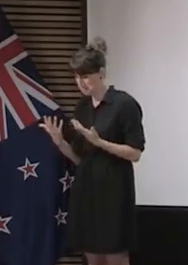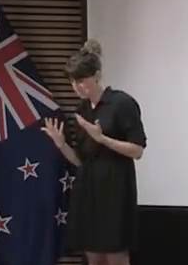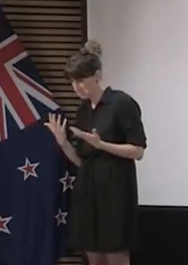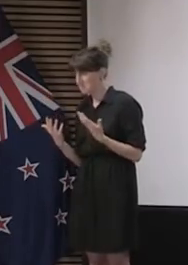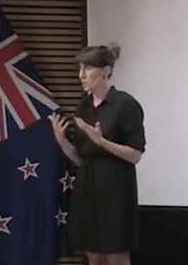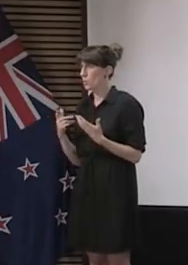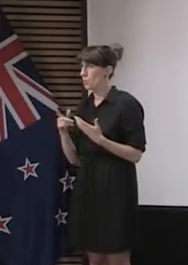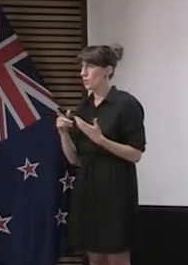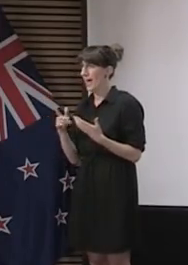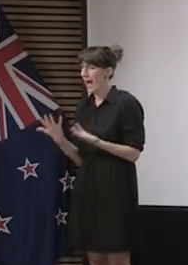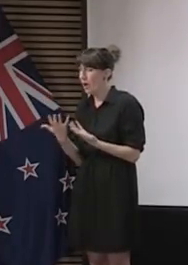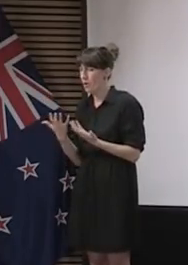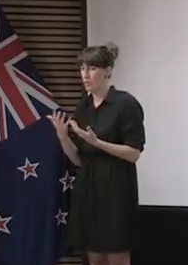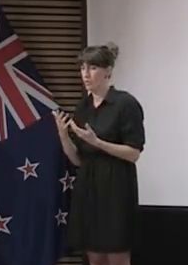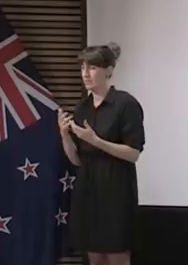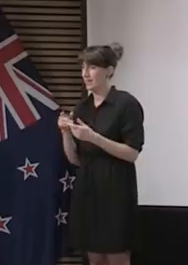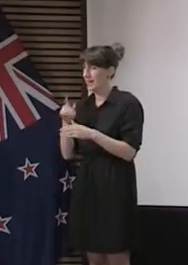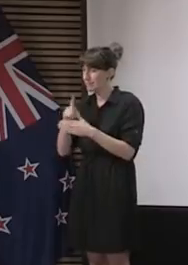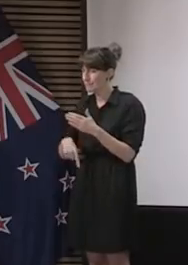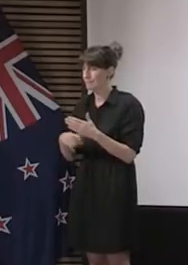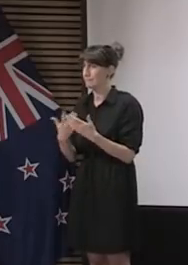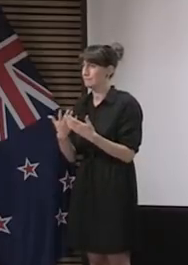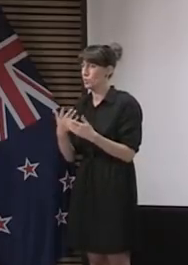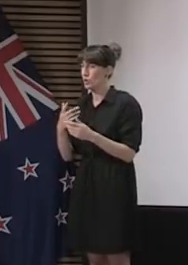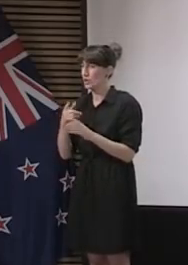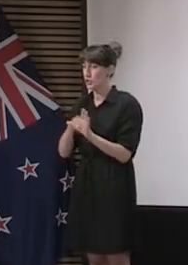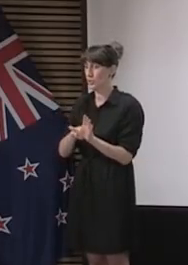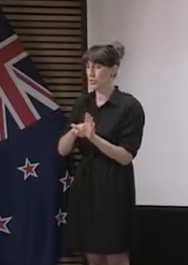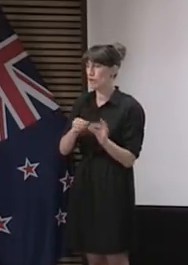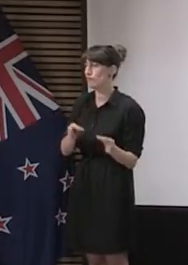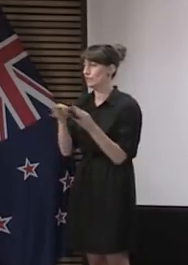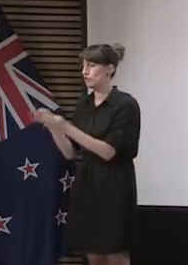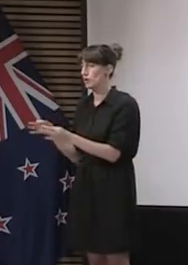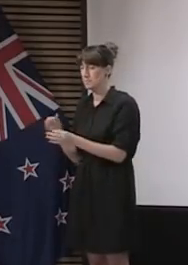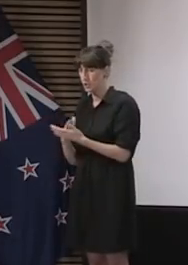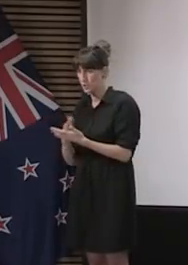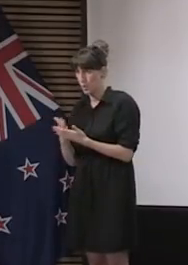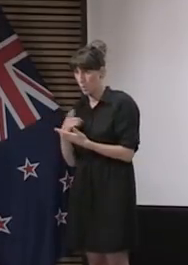that has justbeen the total number of youthreferrals. It is more the older agegroup and adults that arebehaving badly?